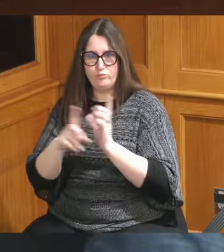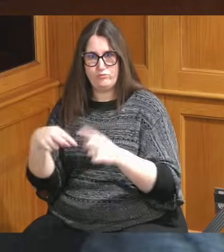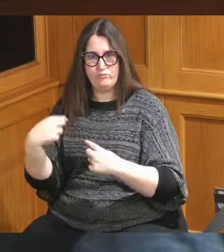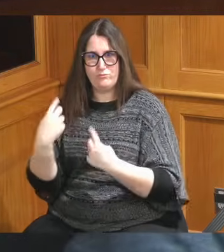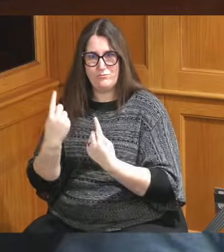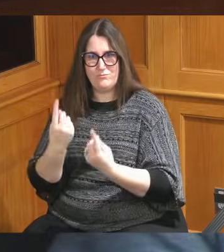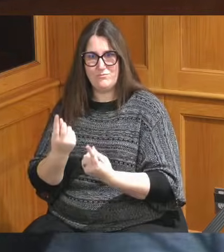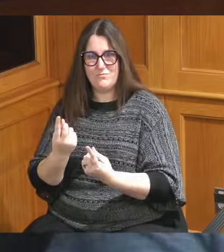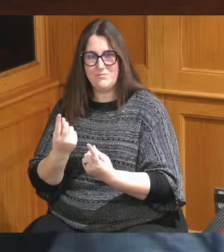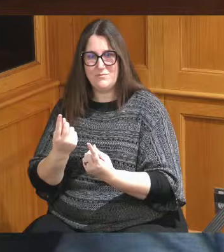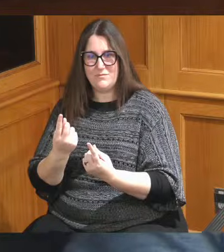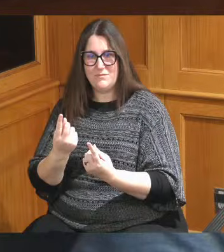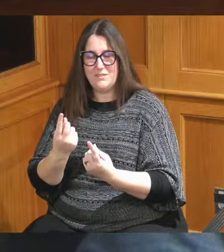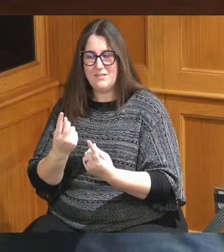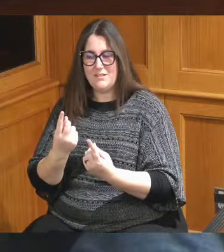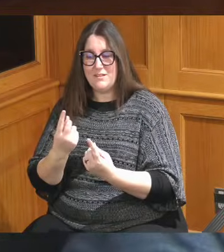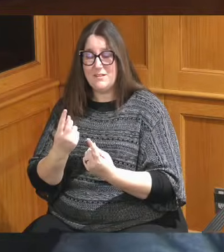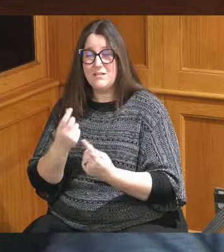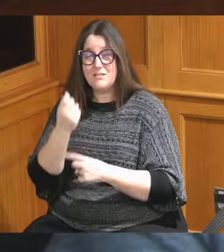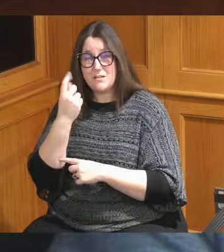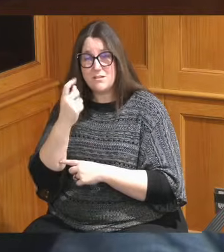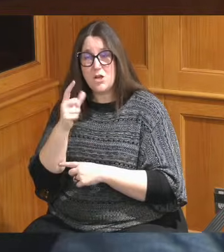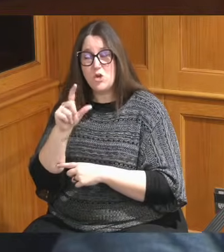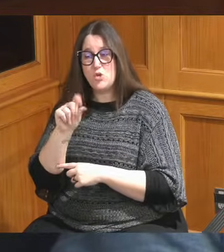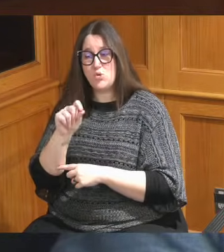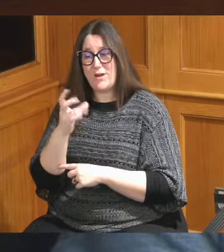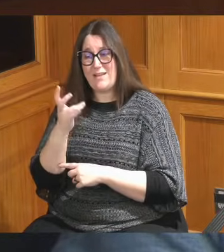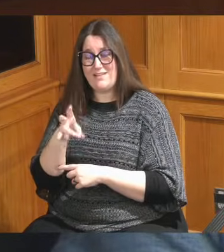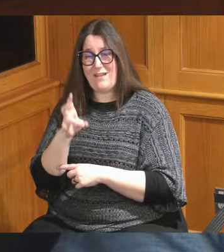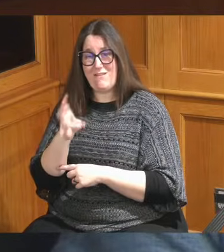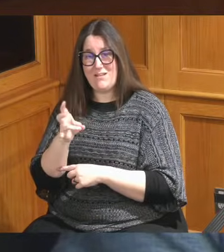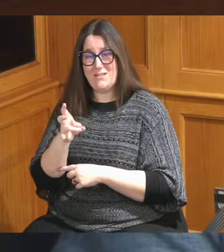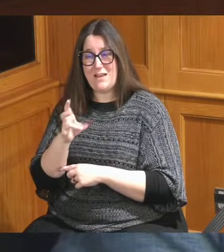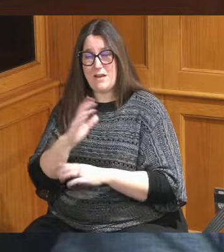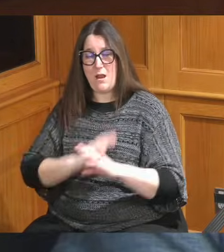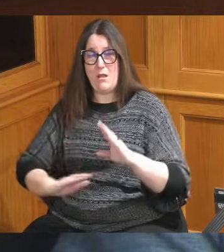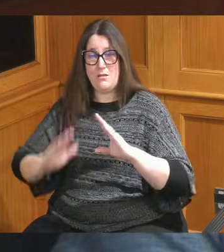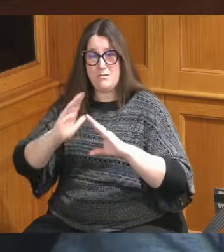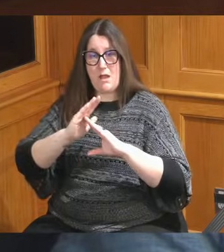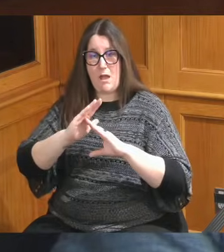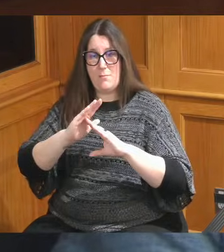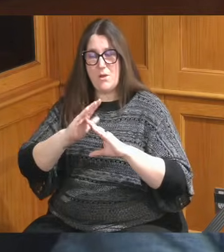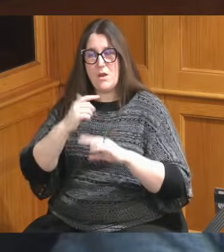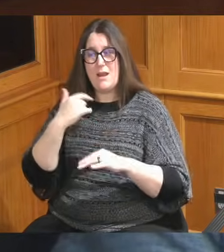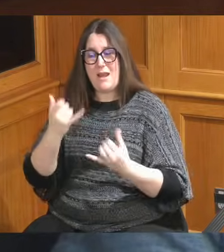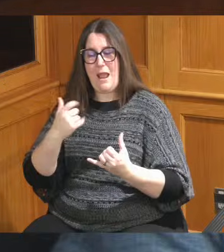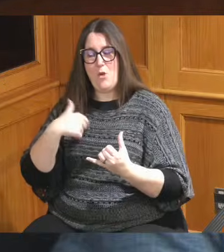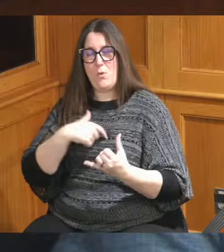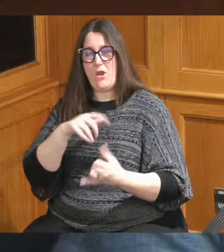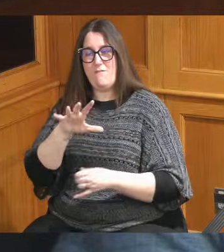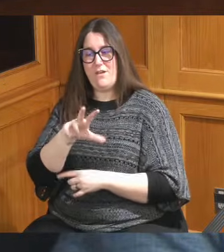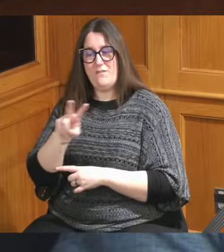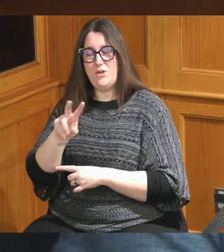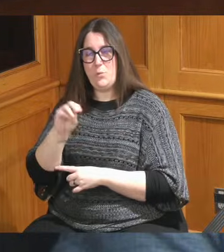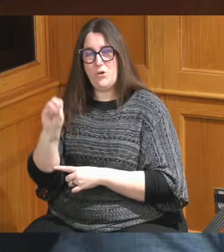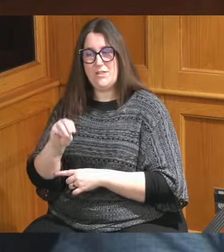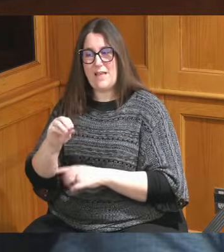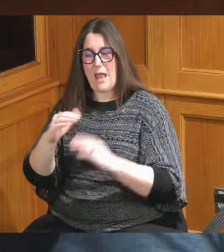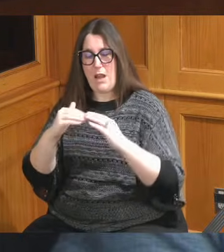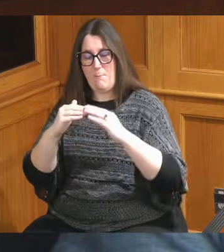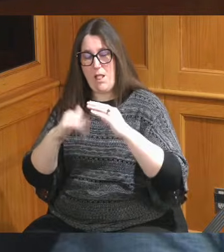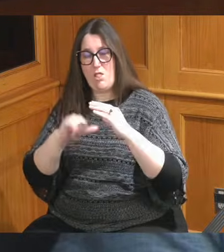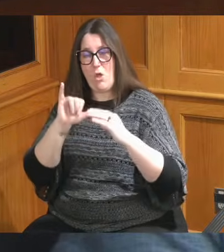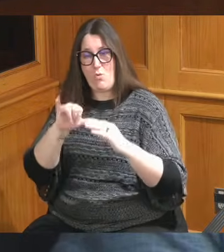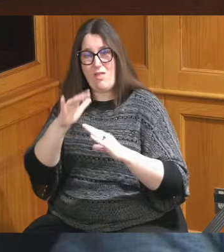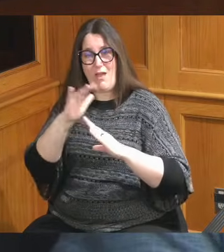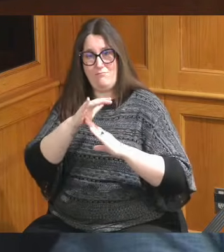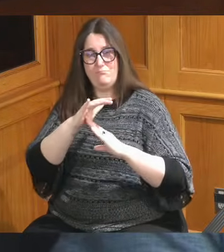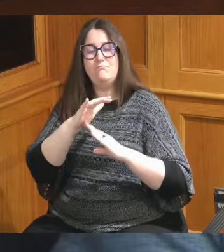the numbers since the peak in 2017. We are 52% lower than that peak. And then just last year,